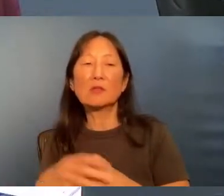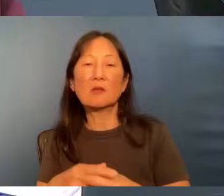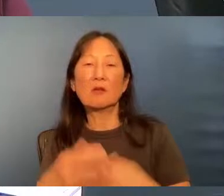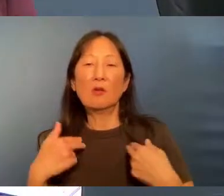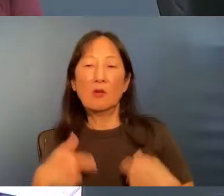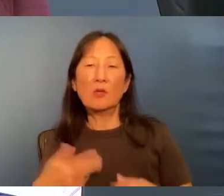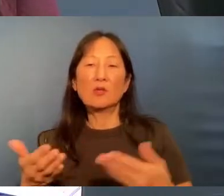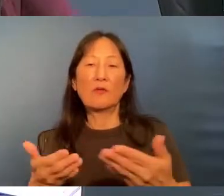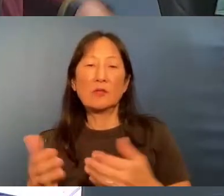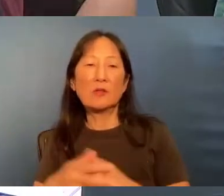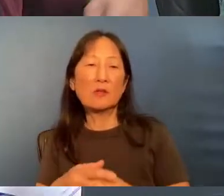Good afternoon.